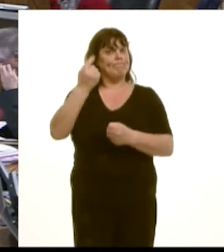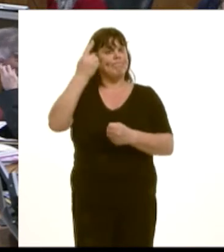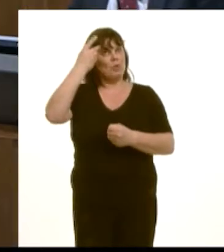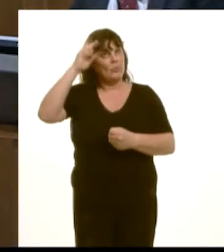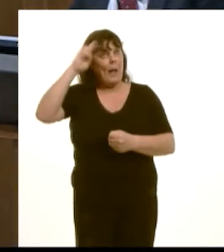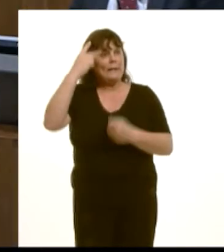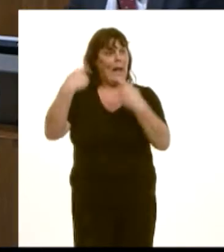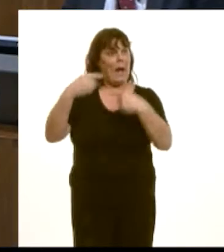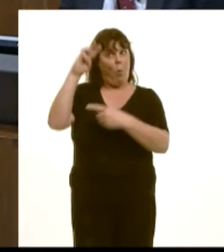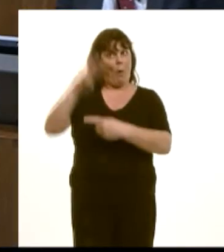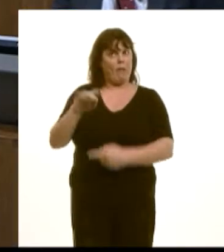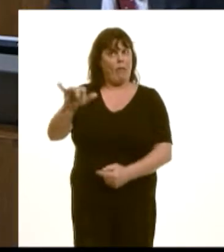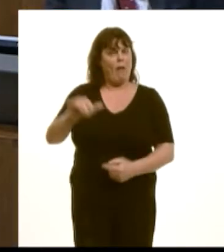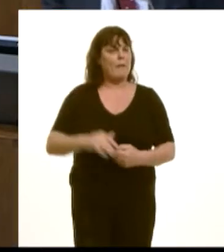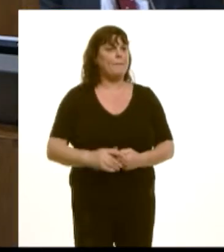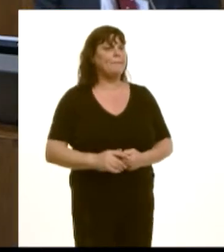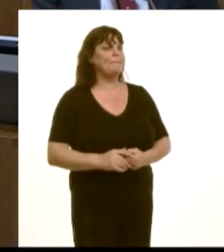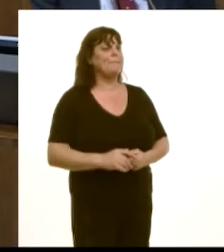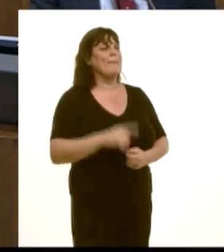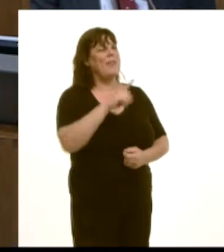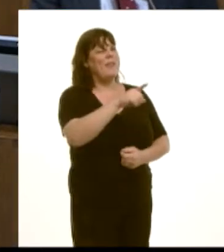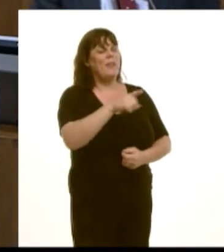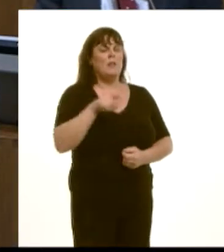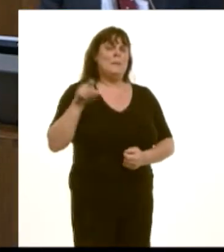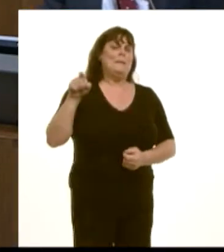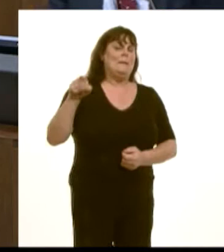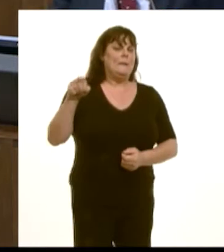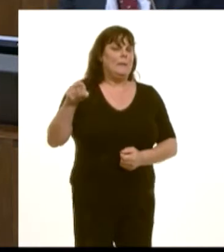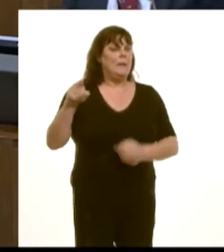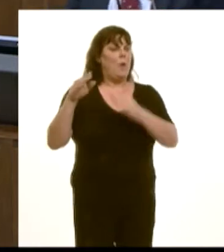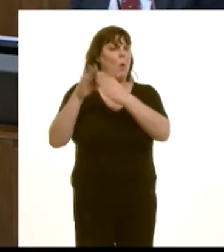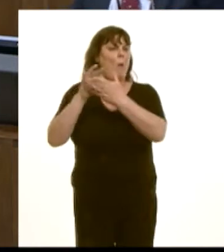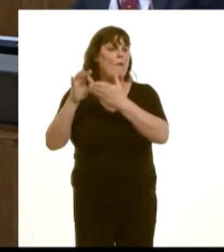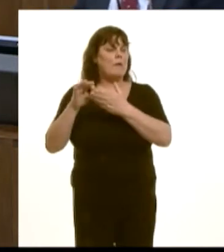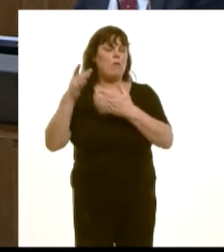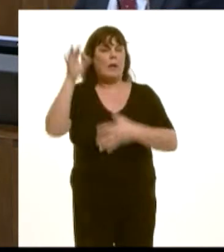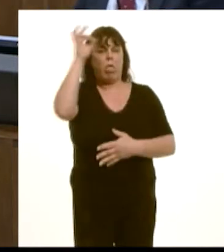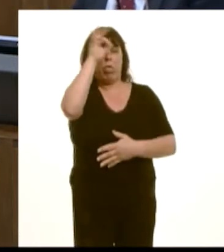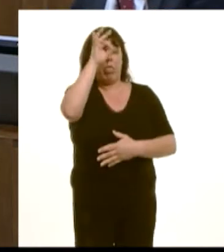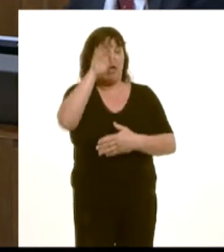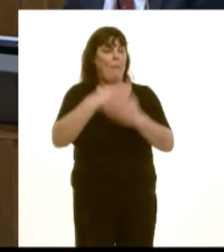departments, is the one that is the most ignorant of devolution. This is just one example of